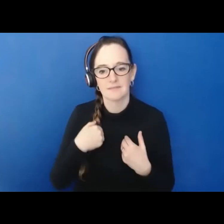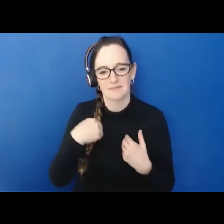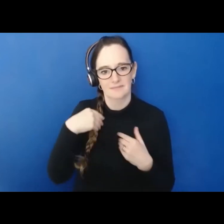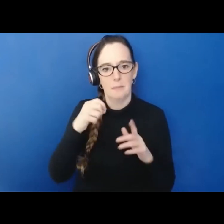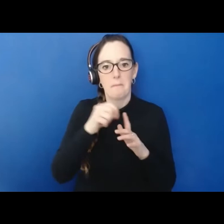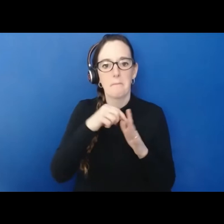for attending. I'm Penny Rafferty.